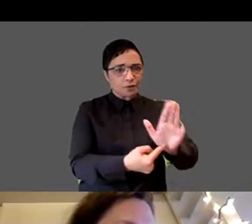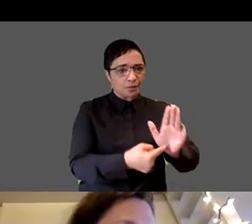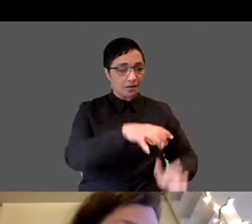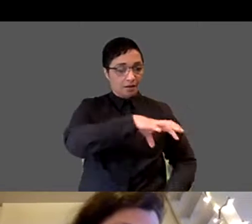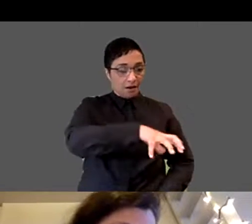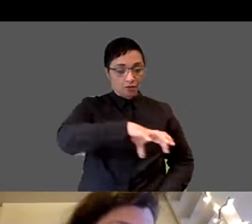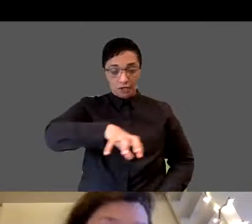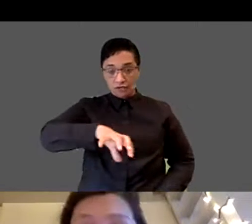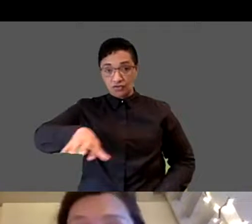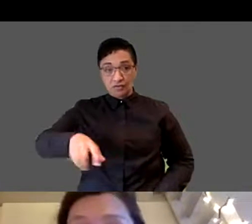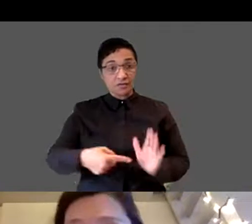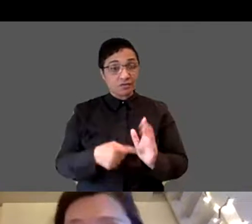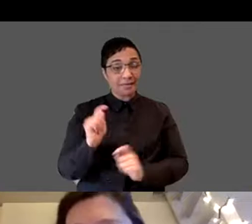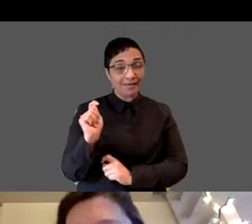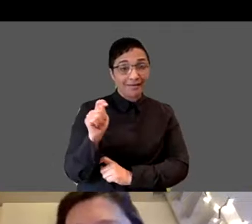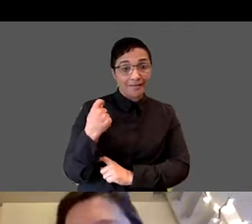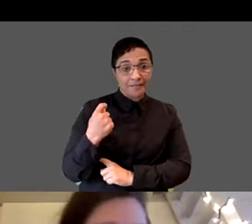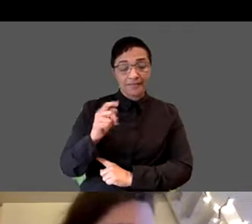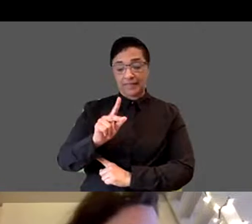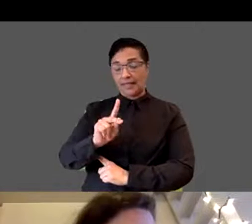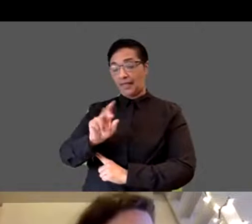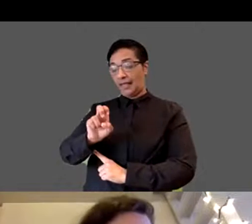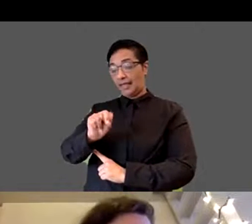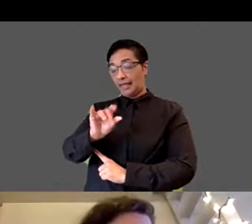Kenya is very, very good on this.